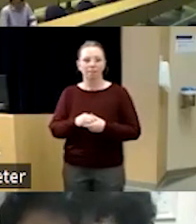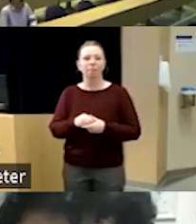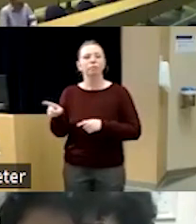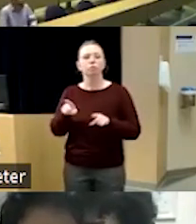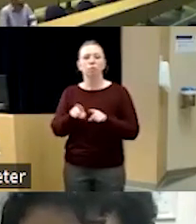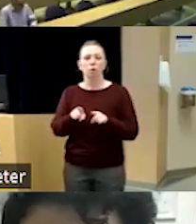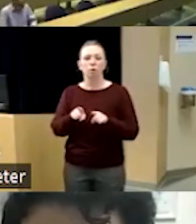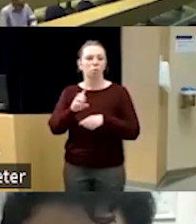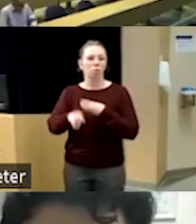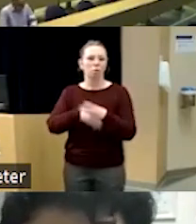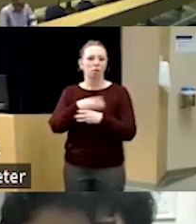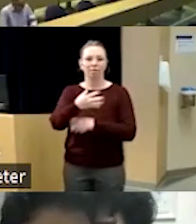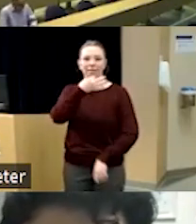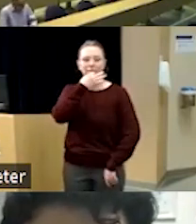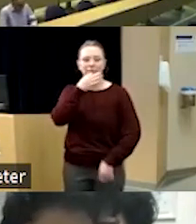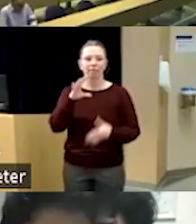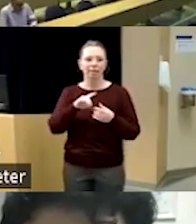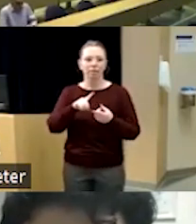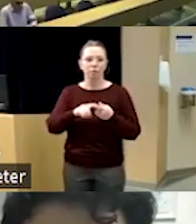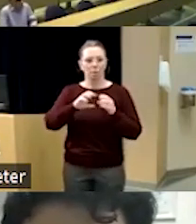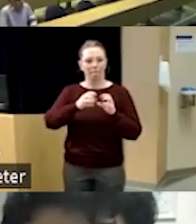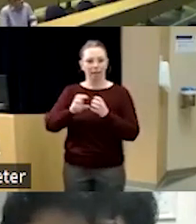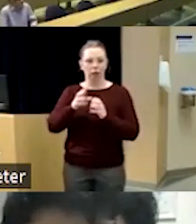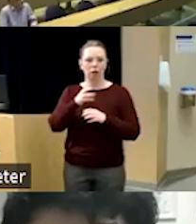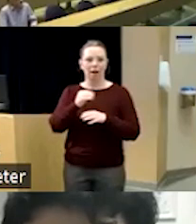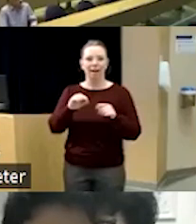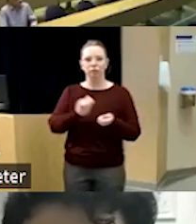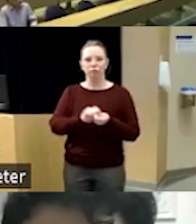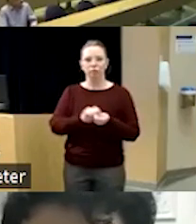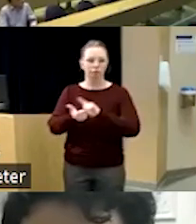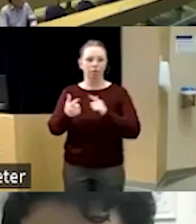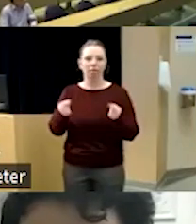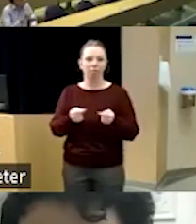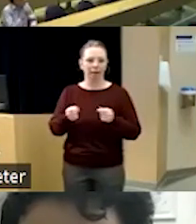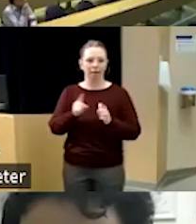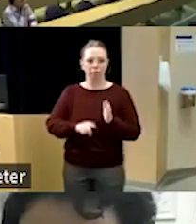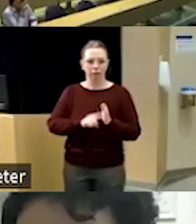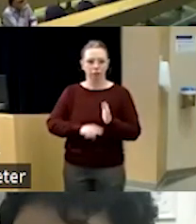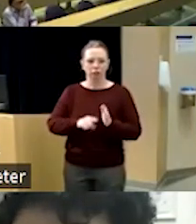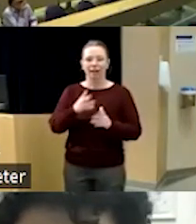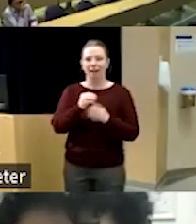a world expert on molecular and translational pain research in inflammatory and neuropathic